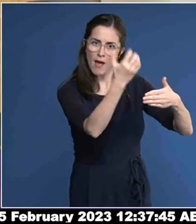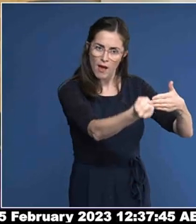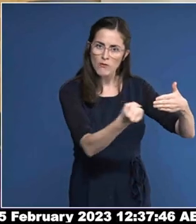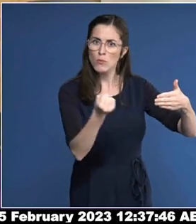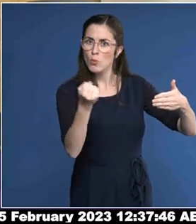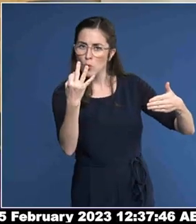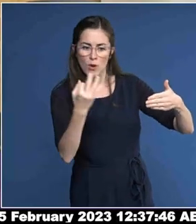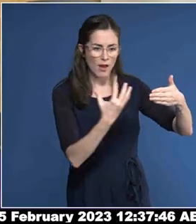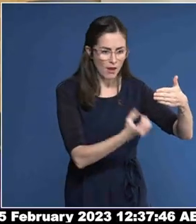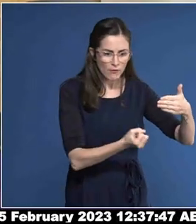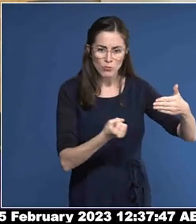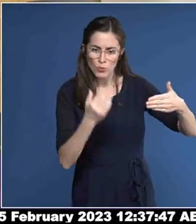understanding a human rights approach.